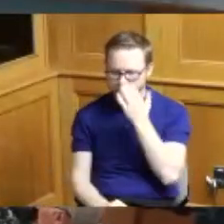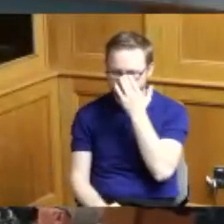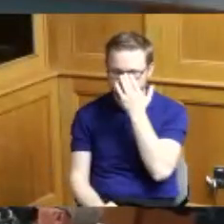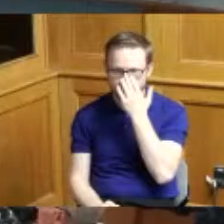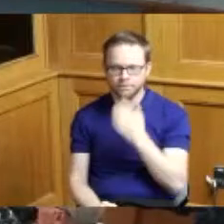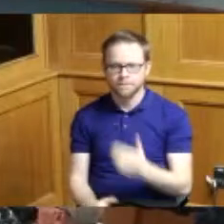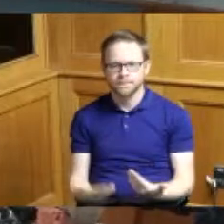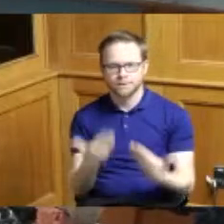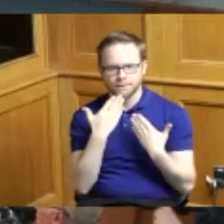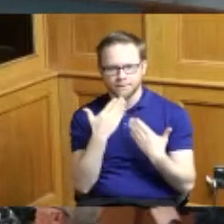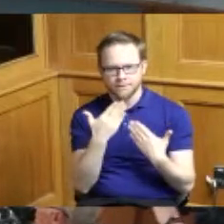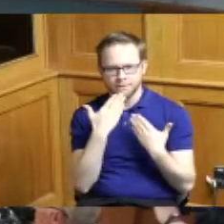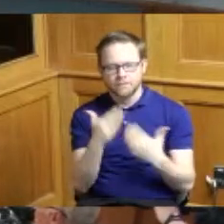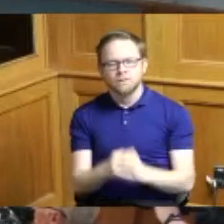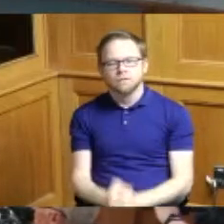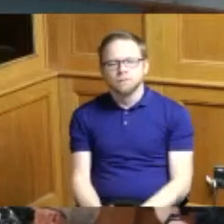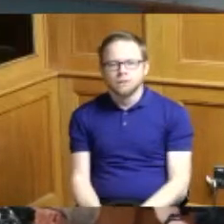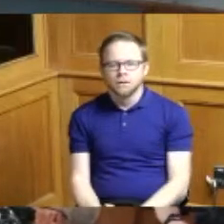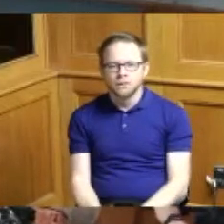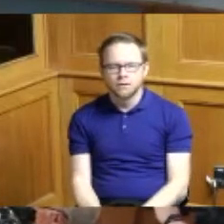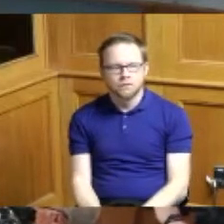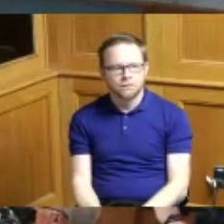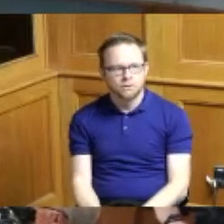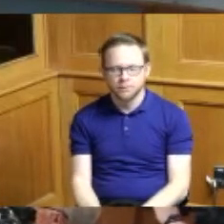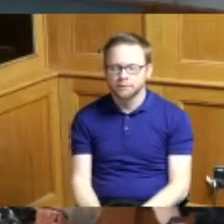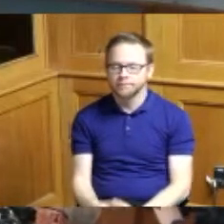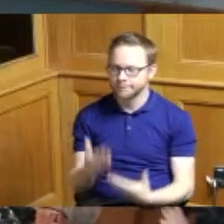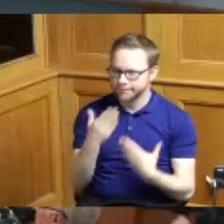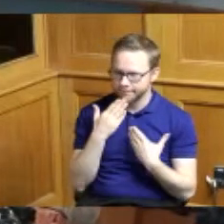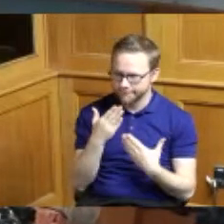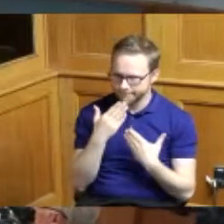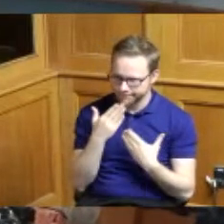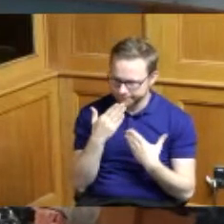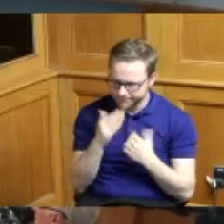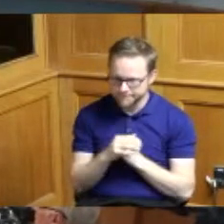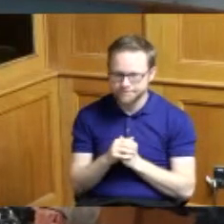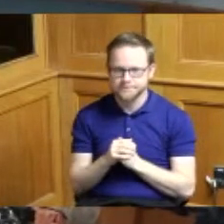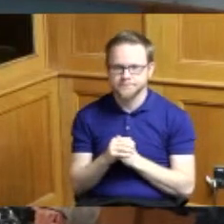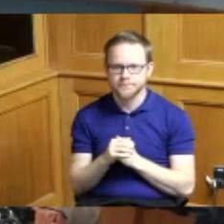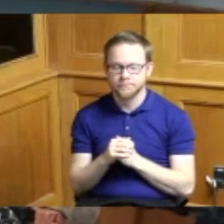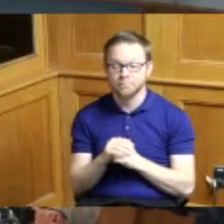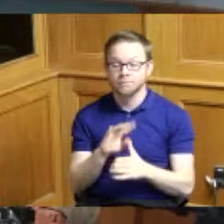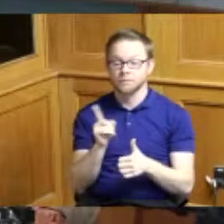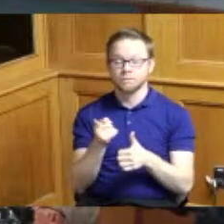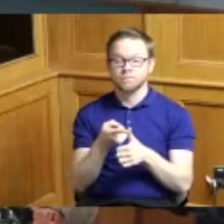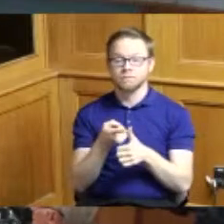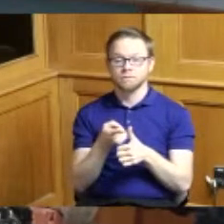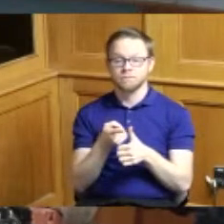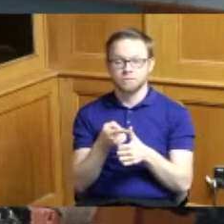thank you President um let me first start off by saying that um